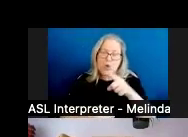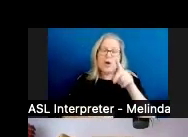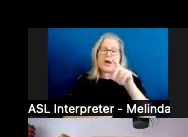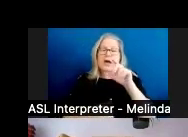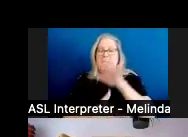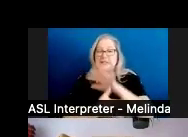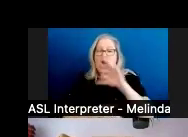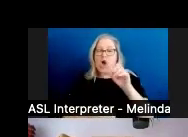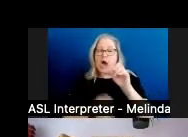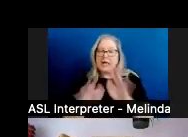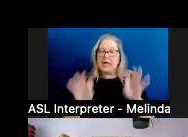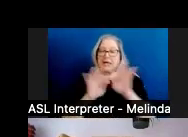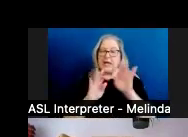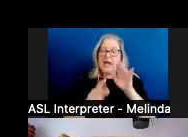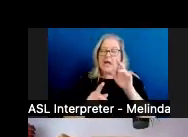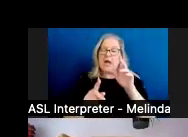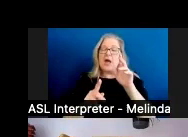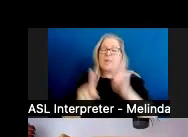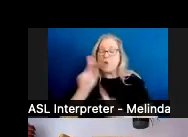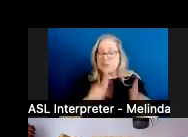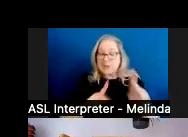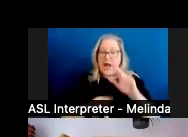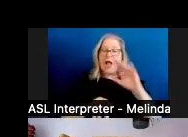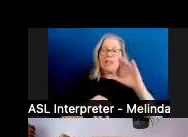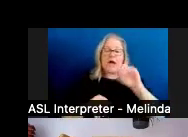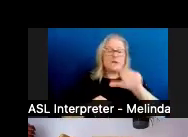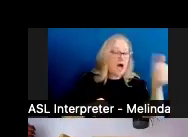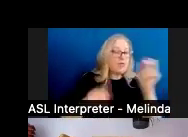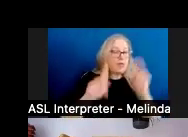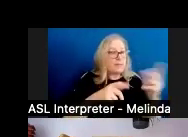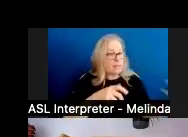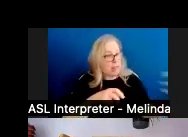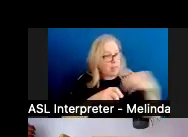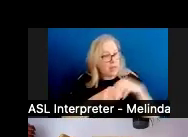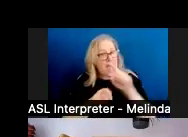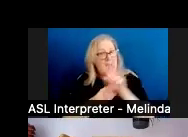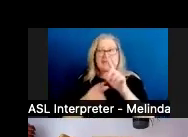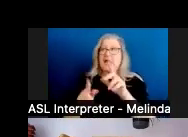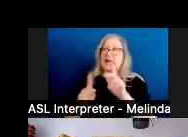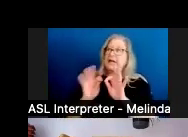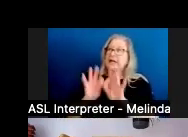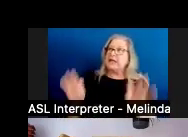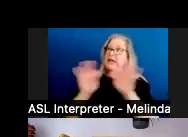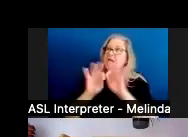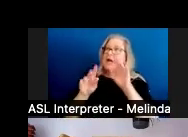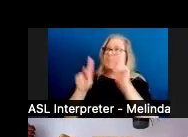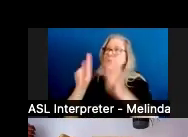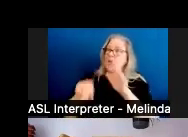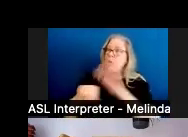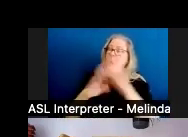other significant contributors and other individuals you plan to name as senior key personnel on the forms in your applications